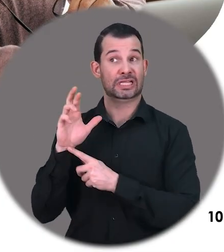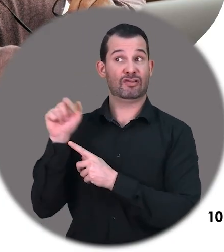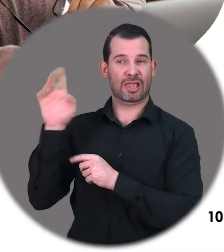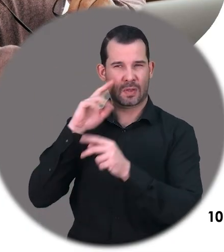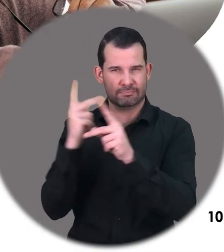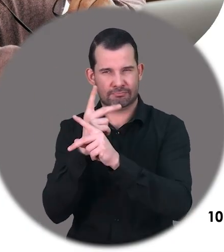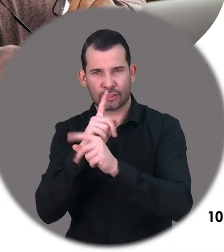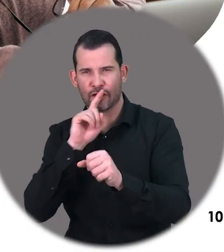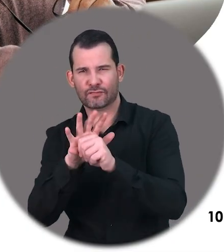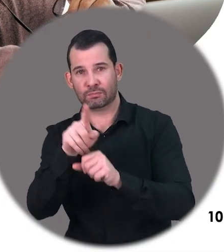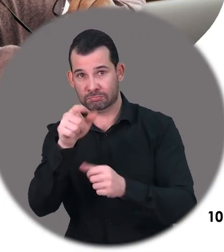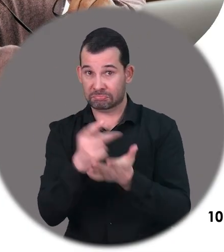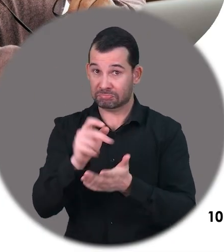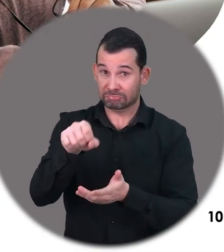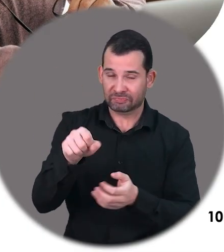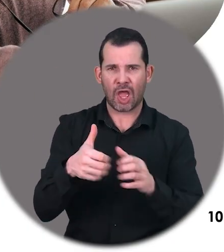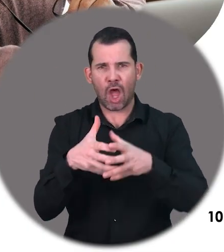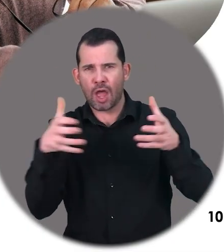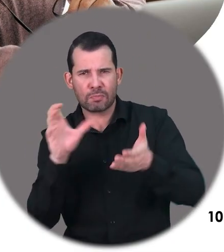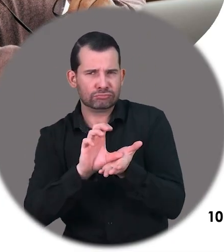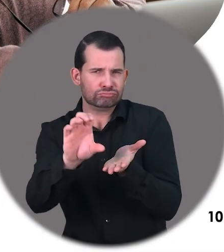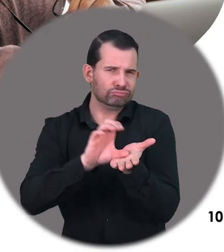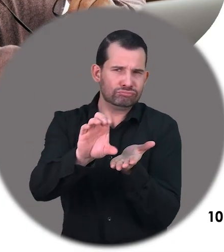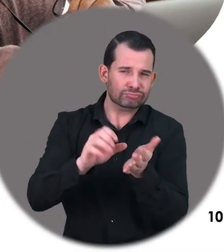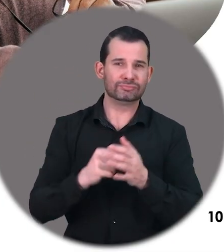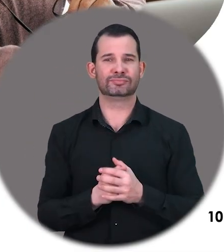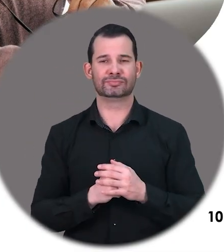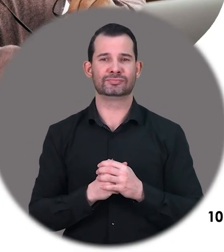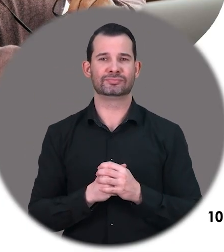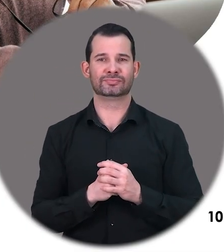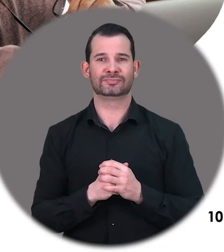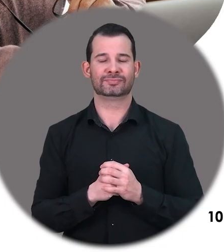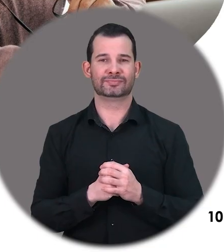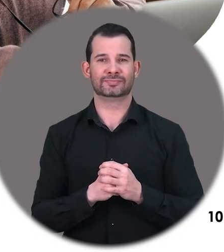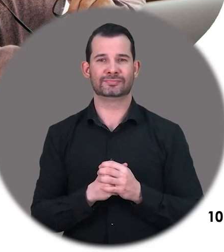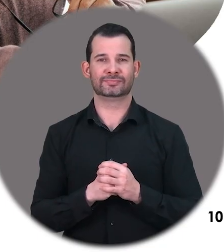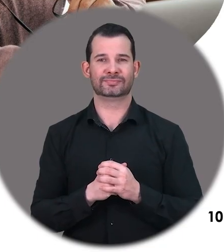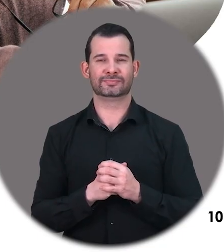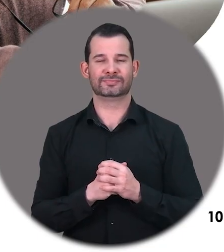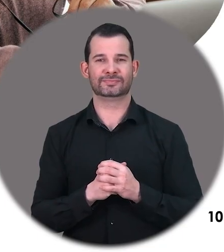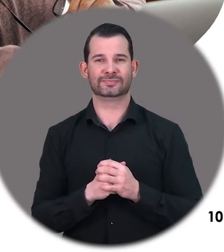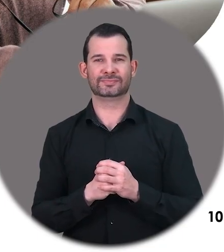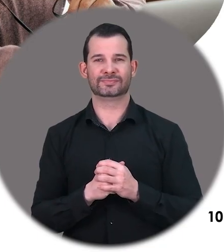The CRA will confirm if you are eligible and for how much.